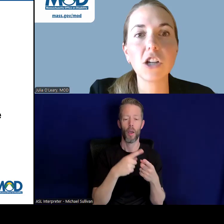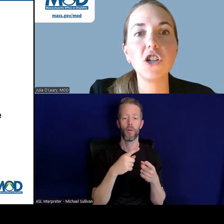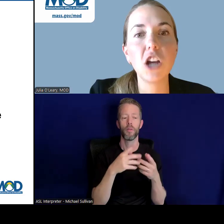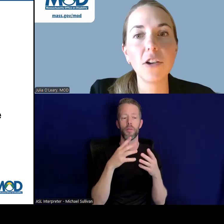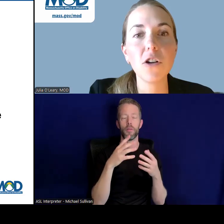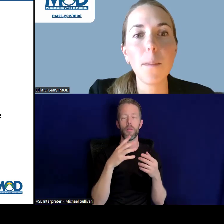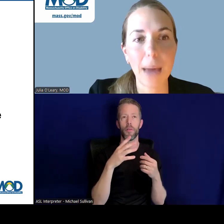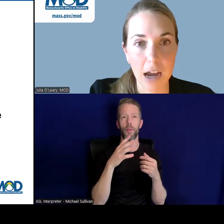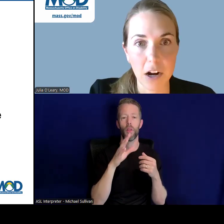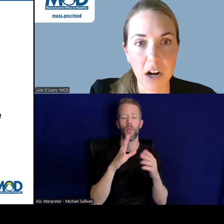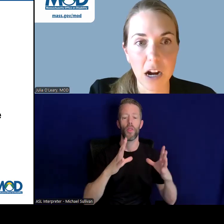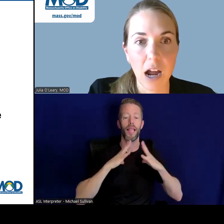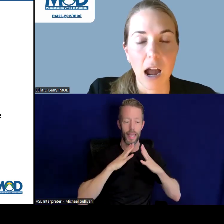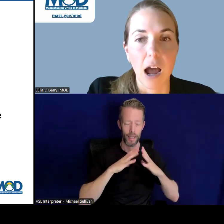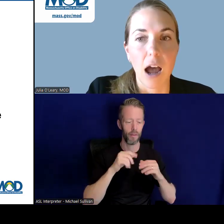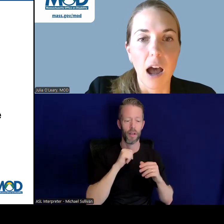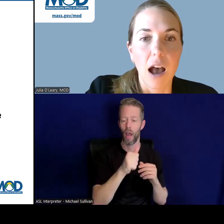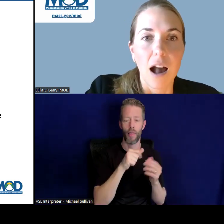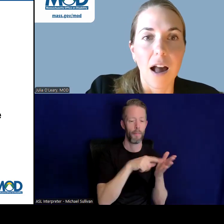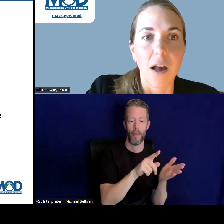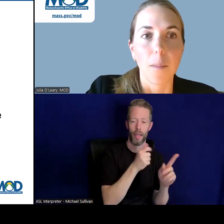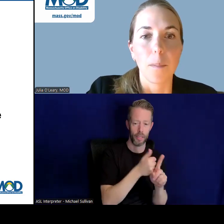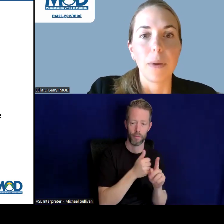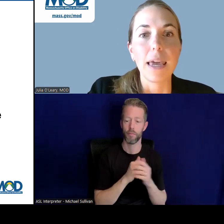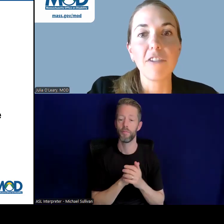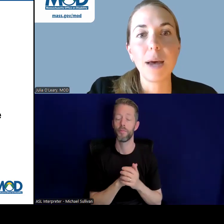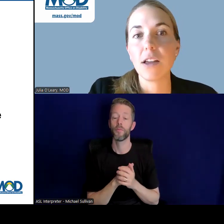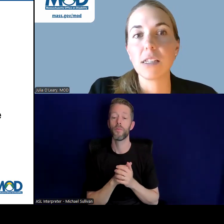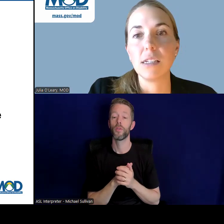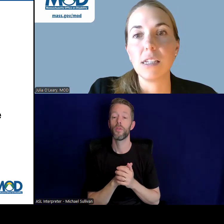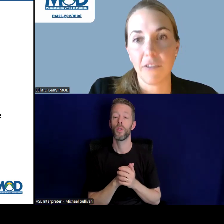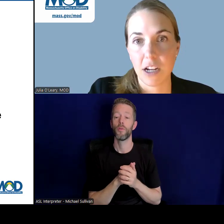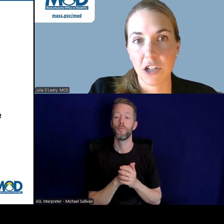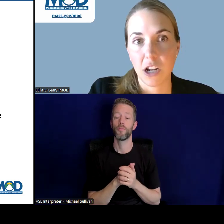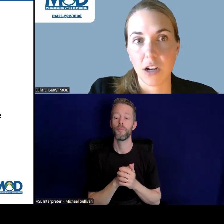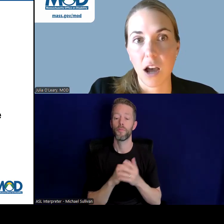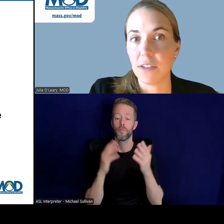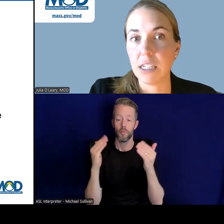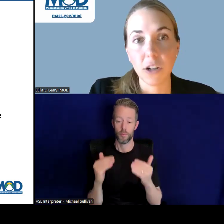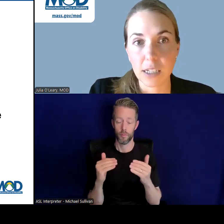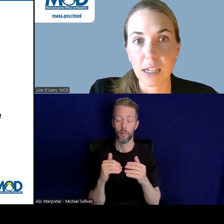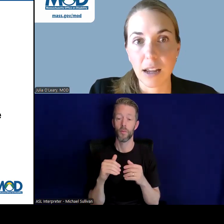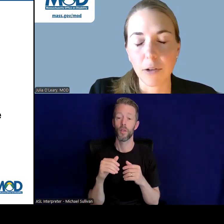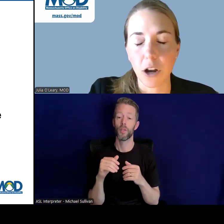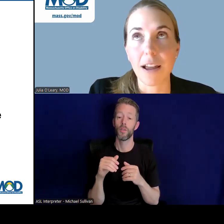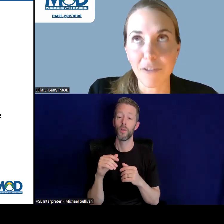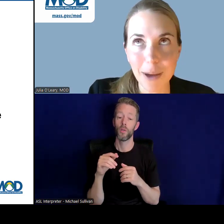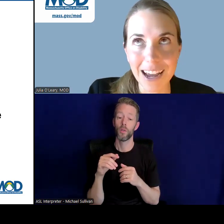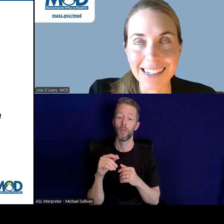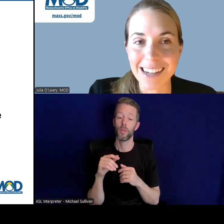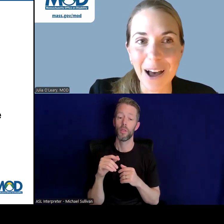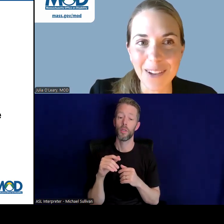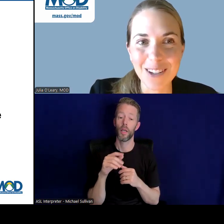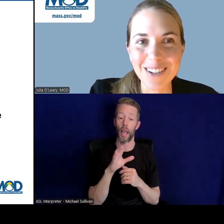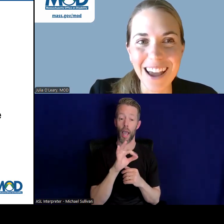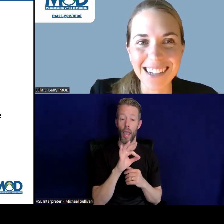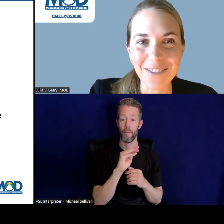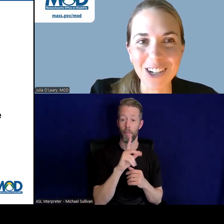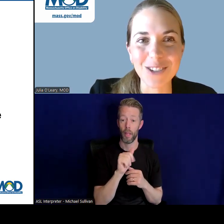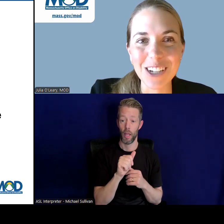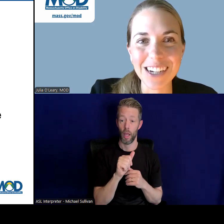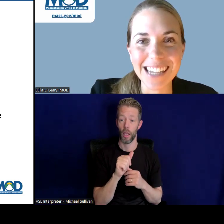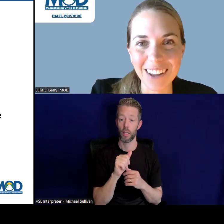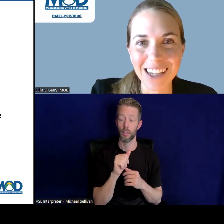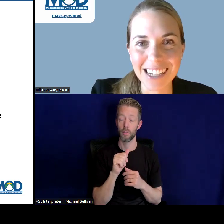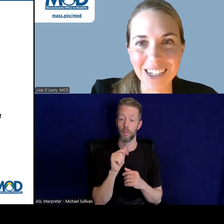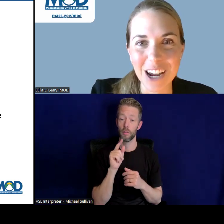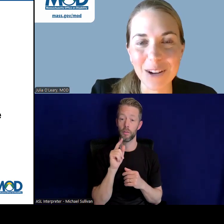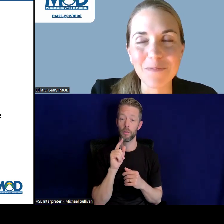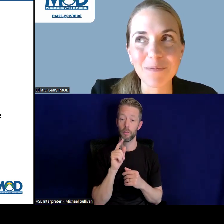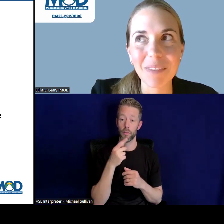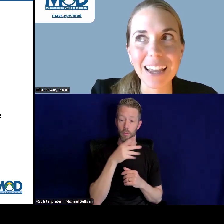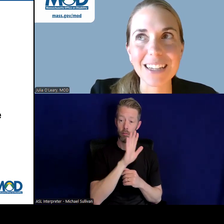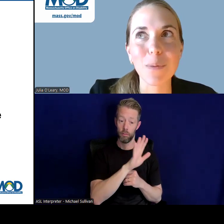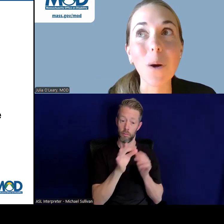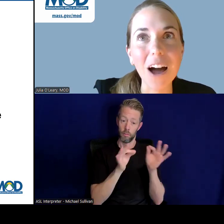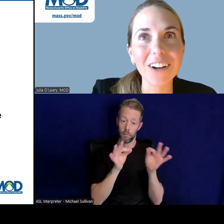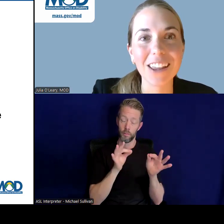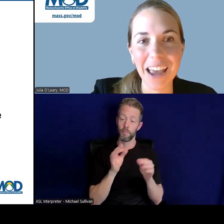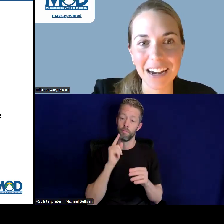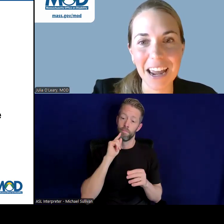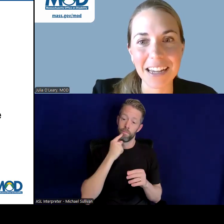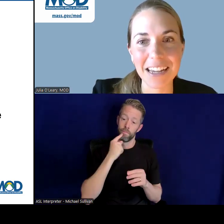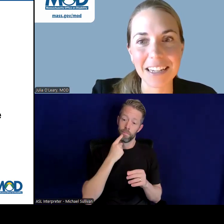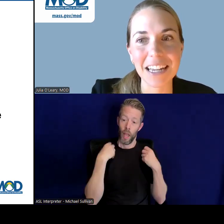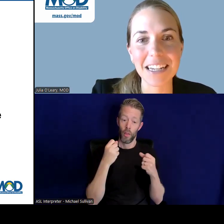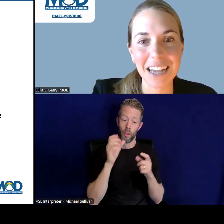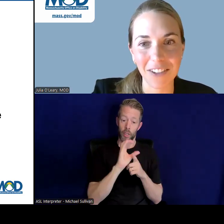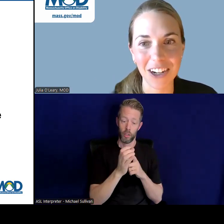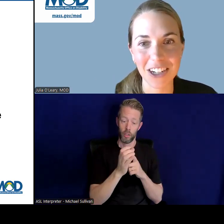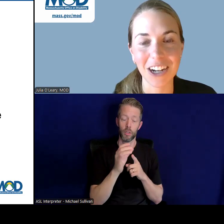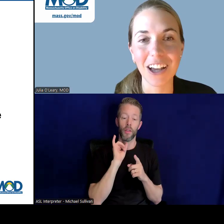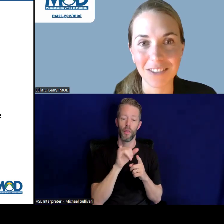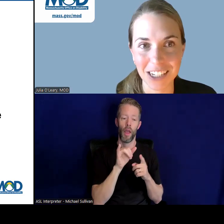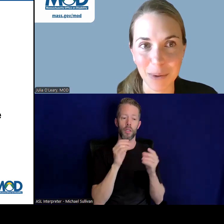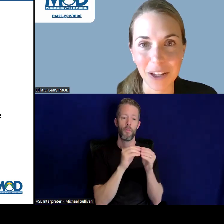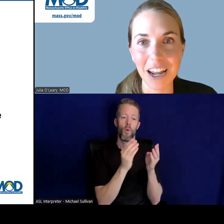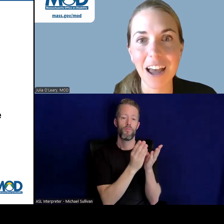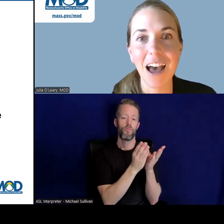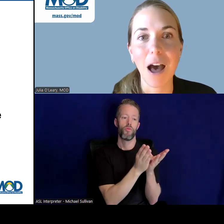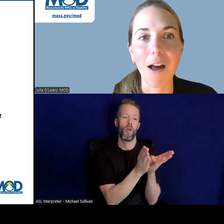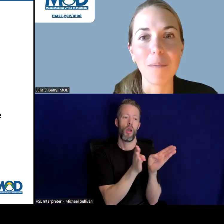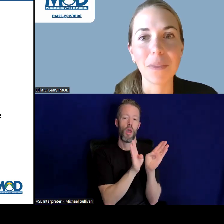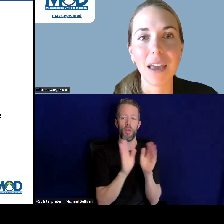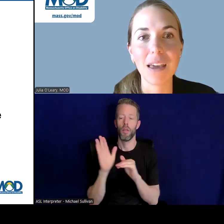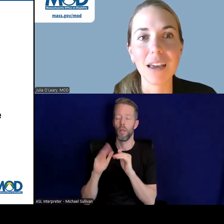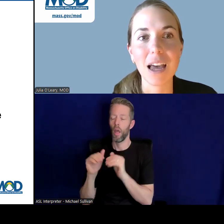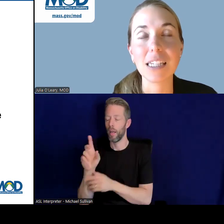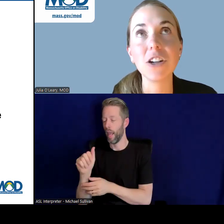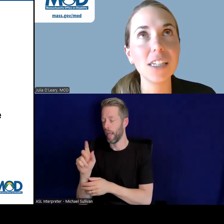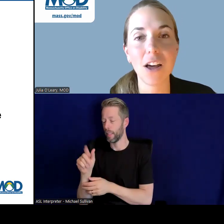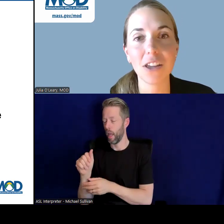So, as a general matter, PFML's definition of serious sorry, FMLA definition of serious health condition is broader than the ADA's definition of disability.